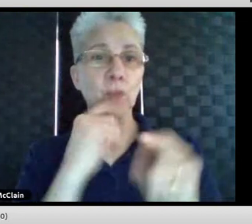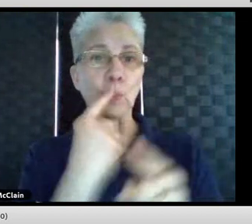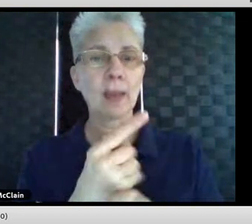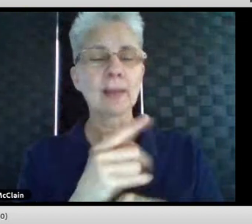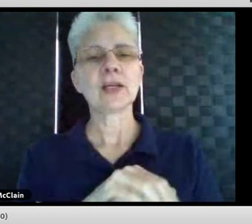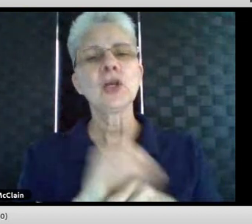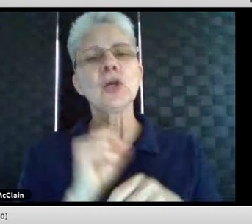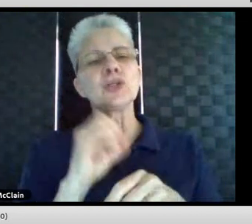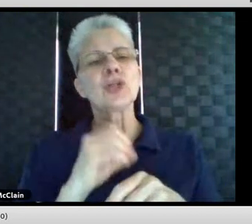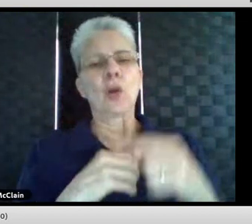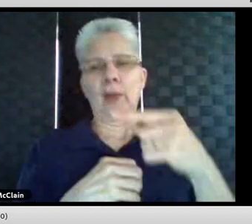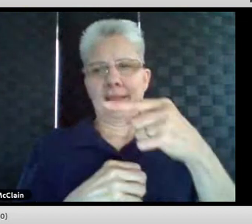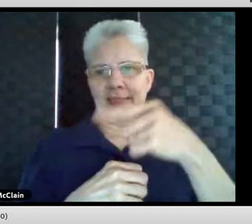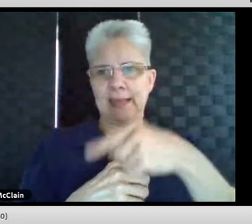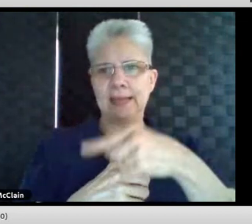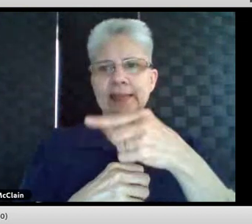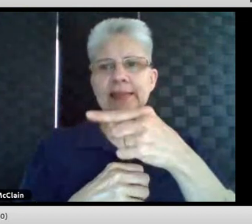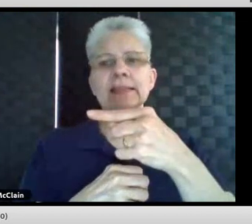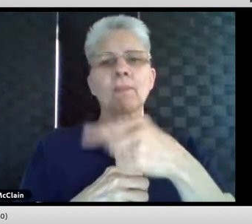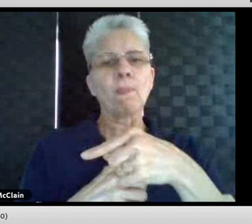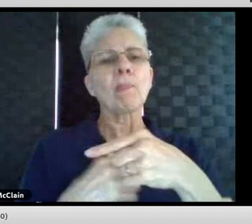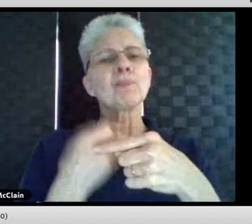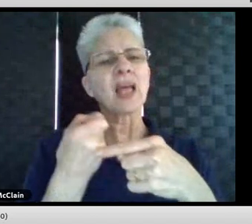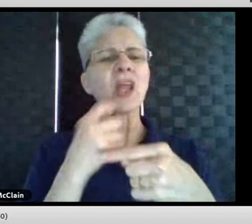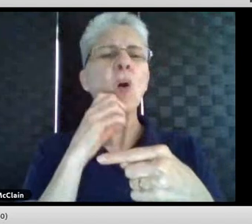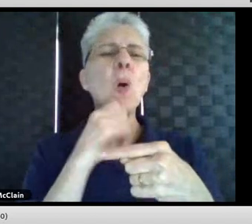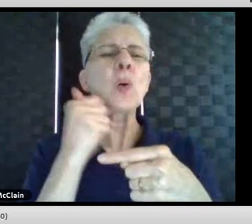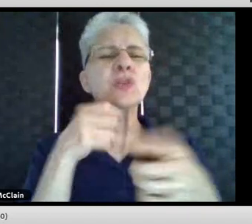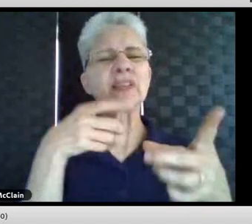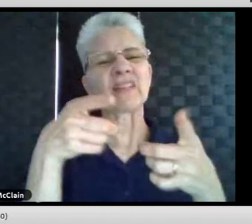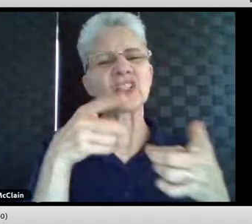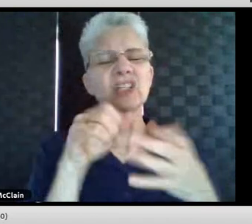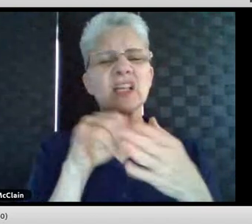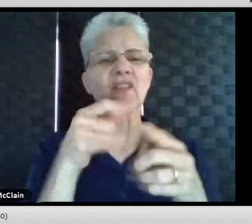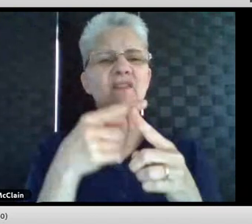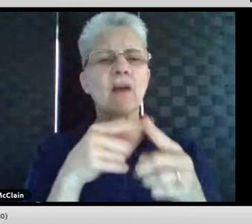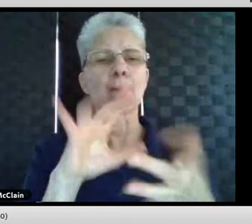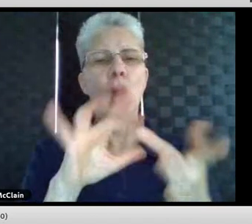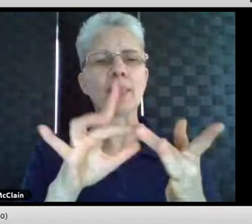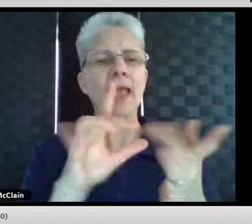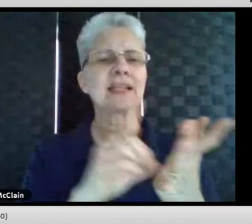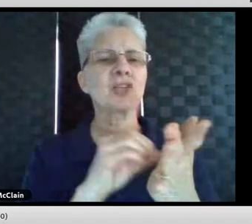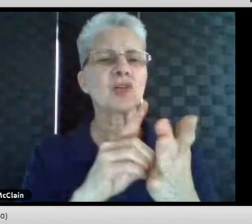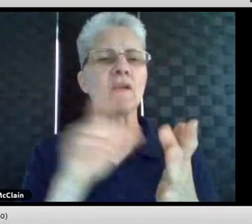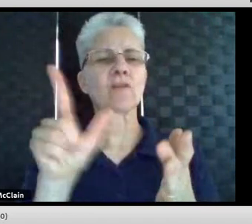So these are just -- This is kind of an older definition. This is from the Online Dictionary for Library and Information Science,